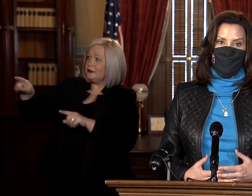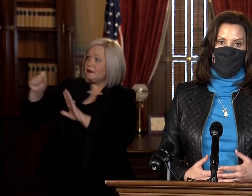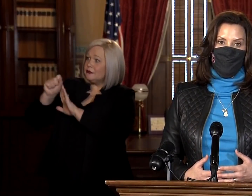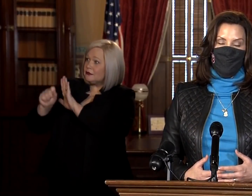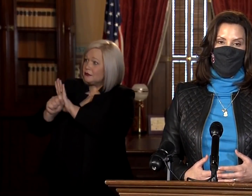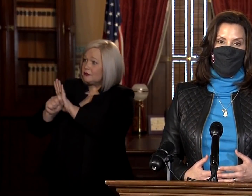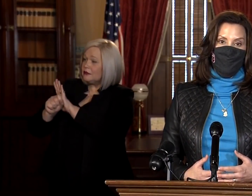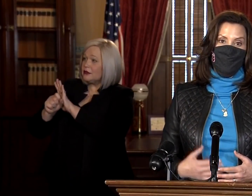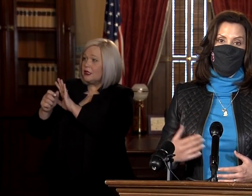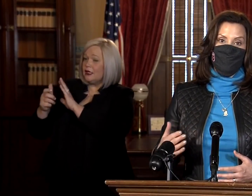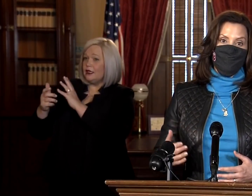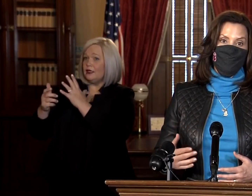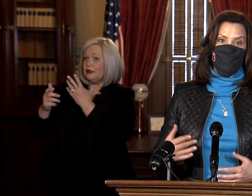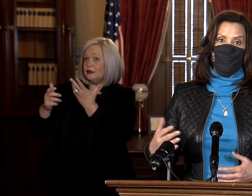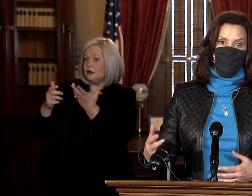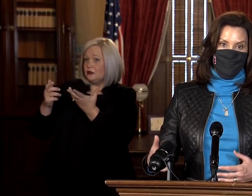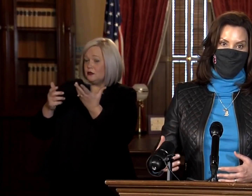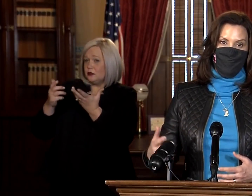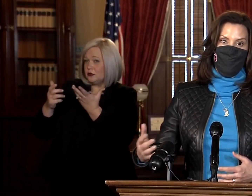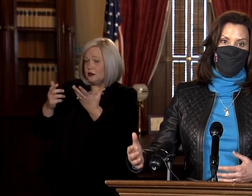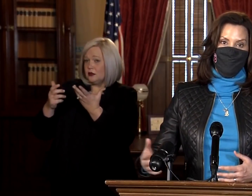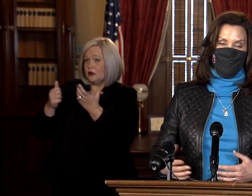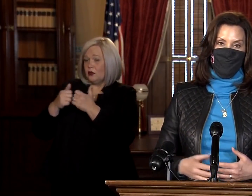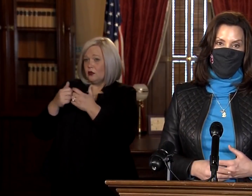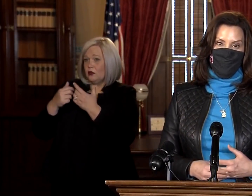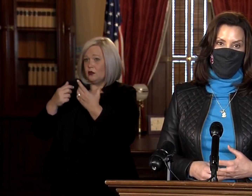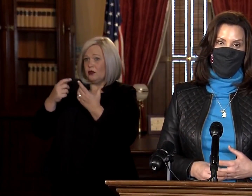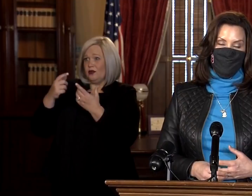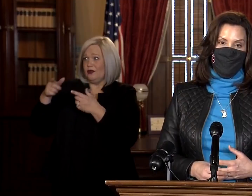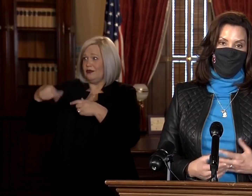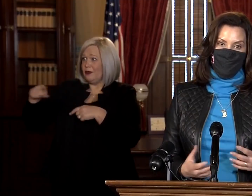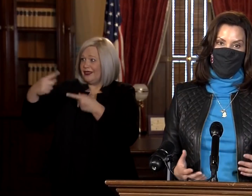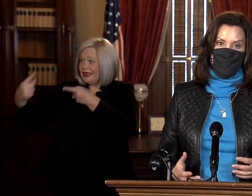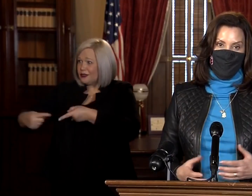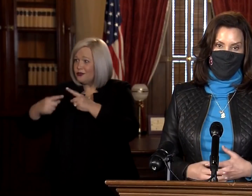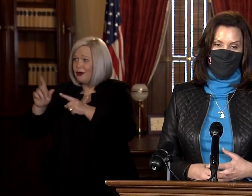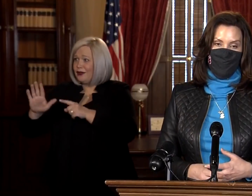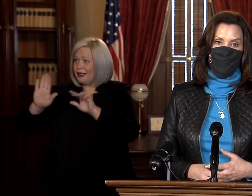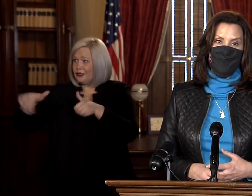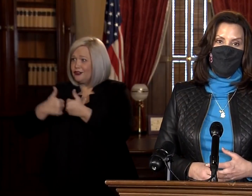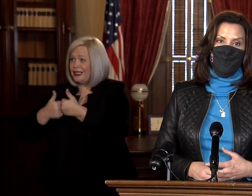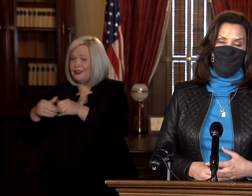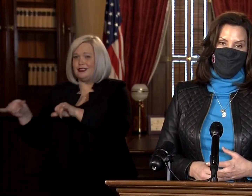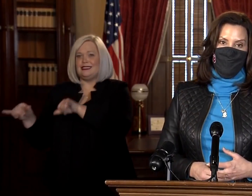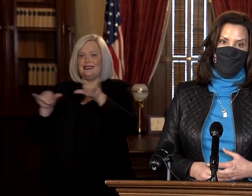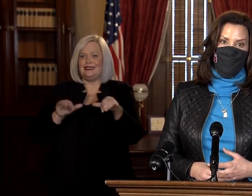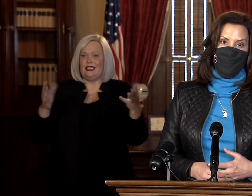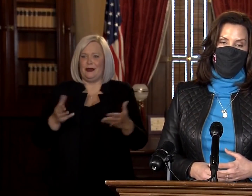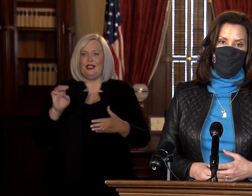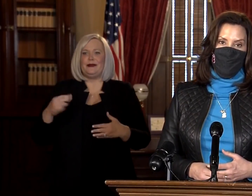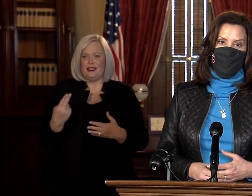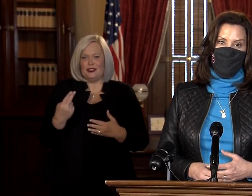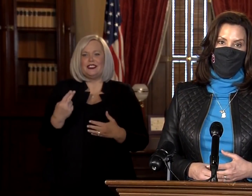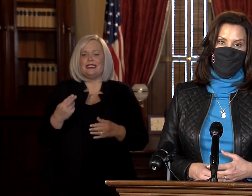my fellow governors, and what we are seeing with regard to some are seeing with regard to some of the initial struggles across of the initial struggles across the country is that every state